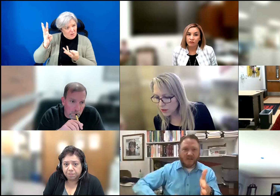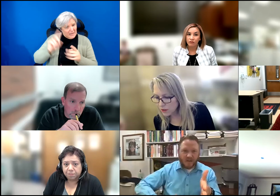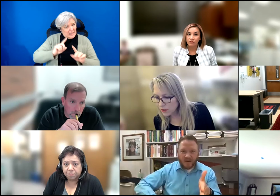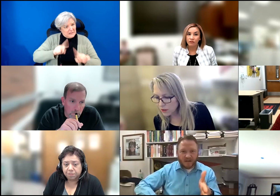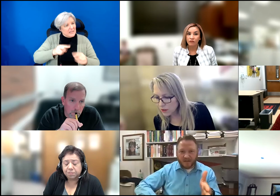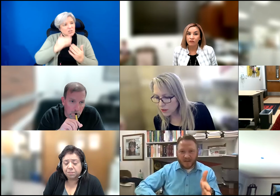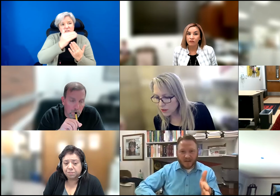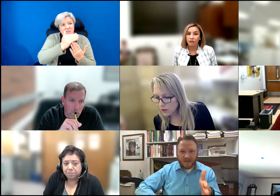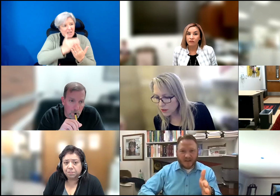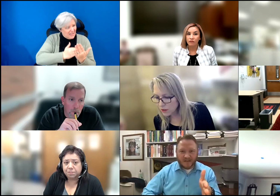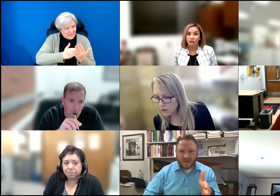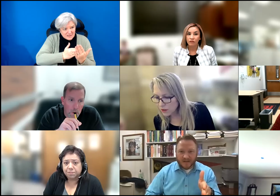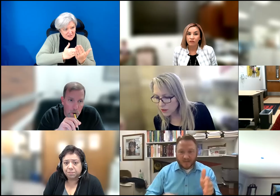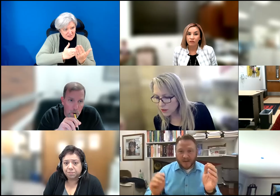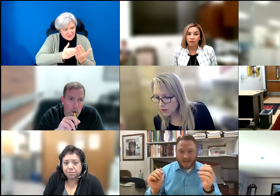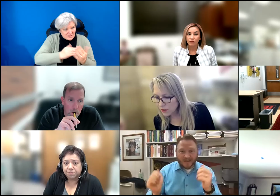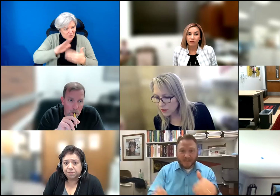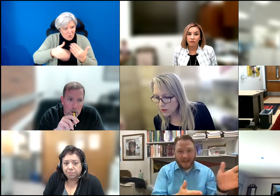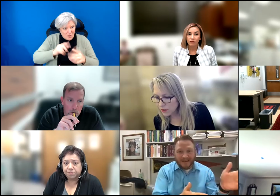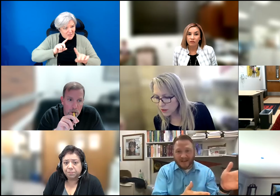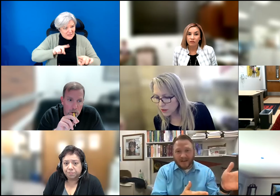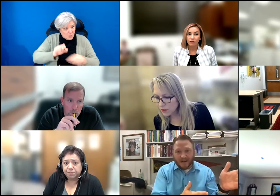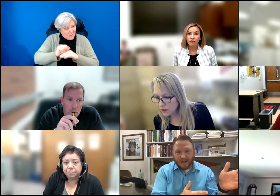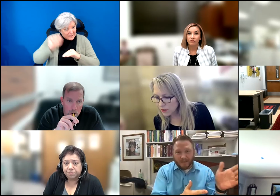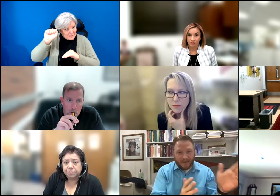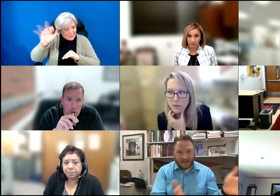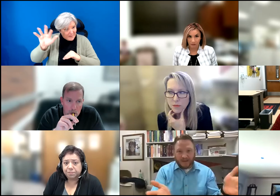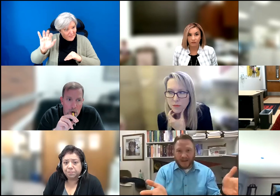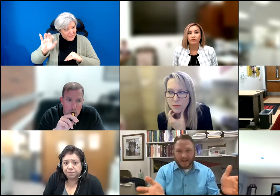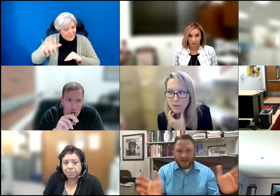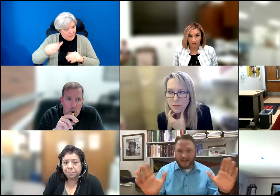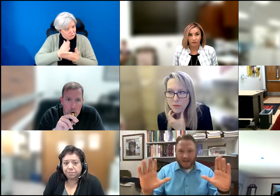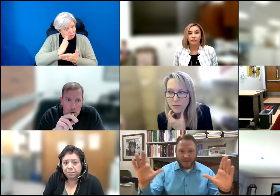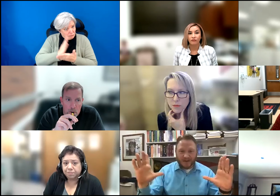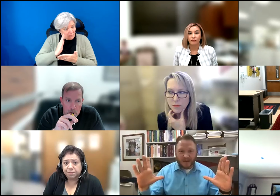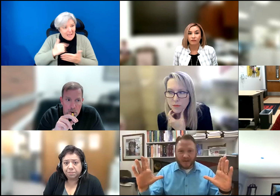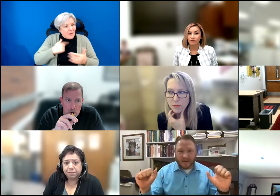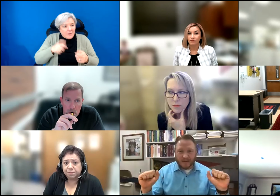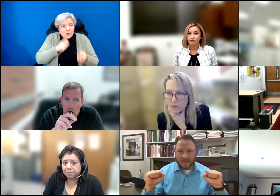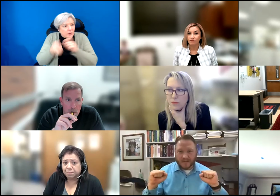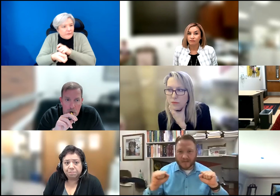of all of the attendance records that we can submit that. And that's okay. I don't need to like convert it to a grade.